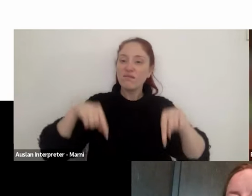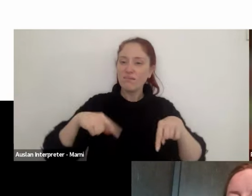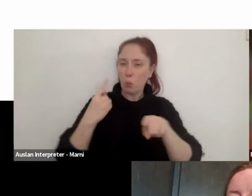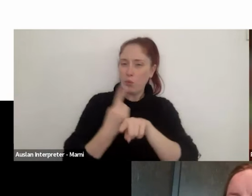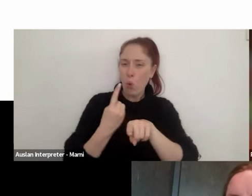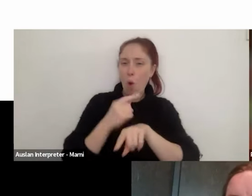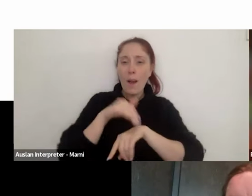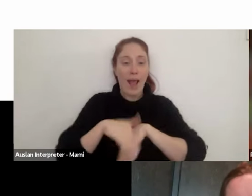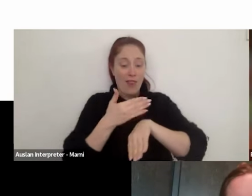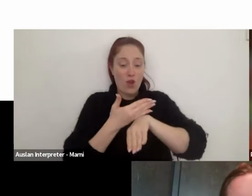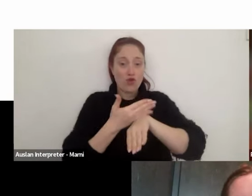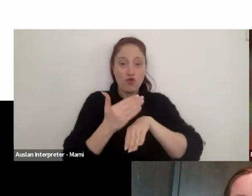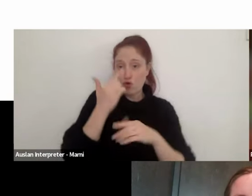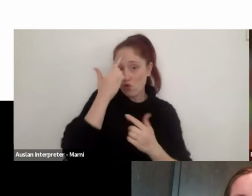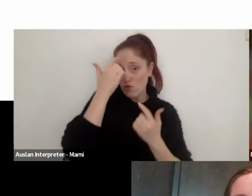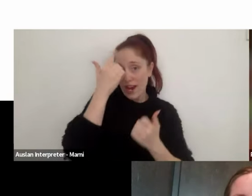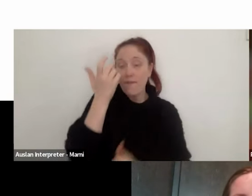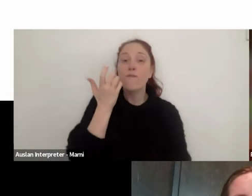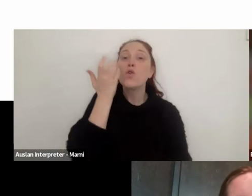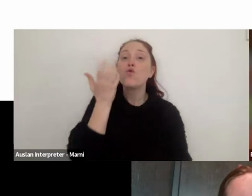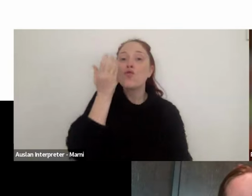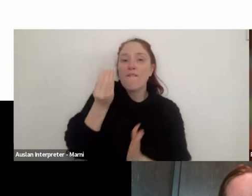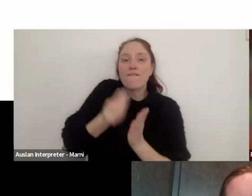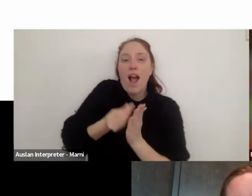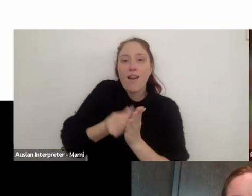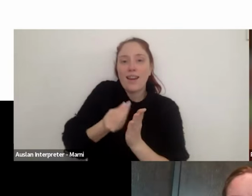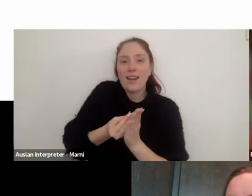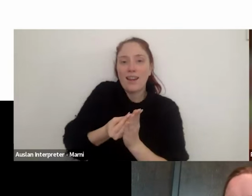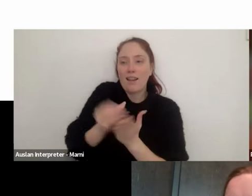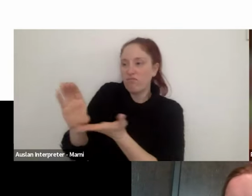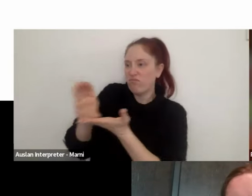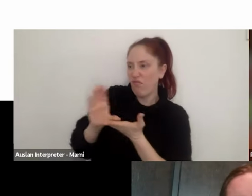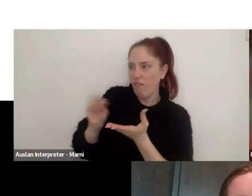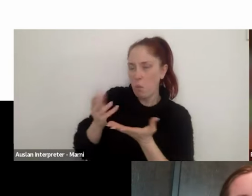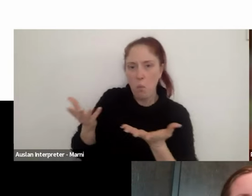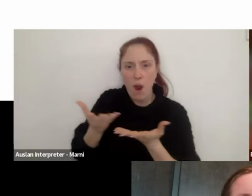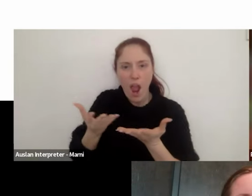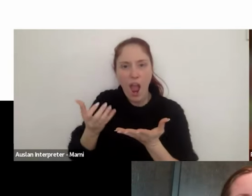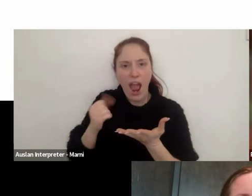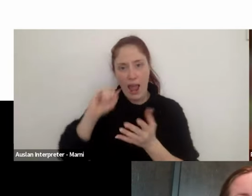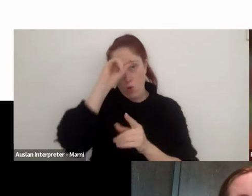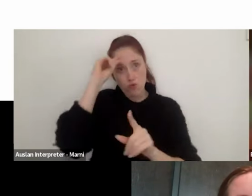the new creative futures fund. Where it came from and what is purposes. We will give you